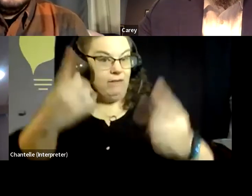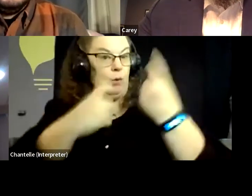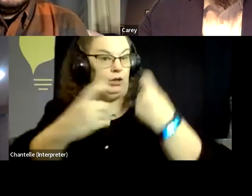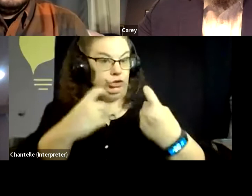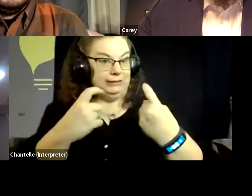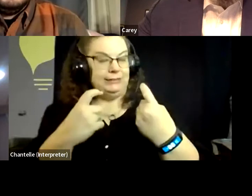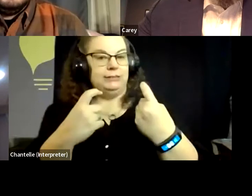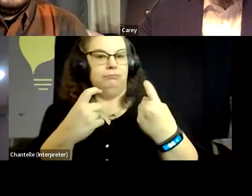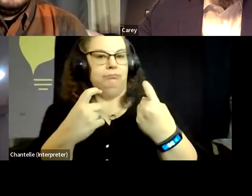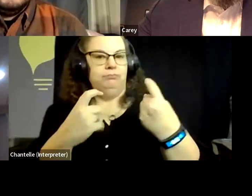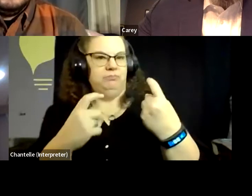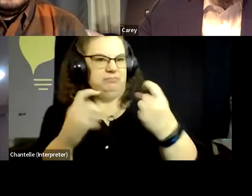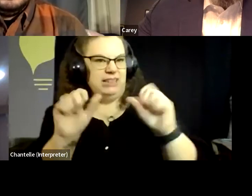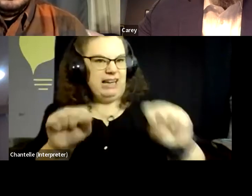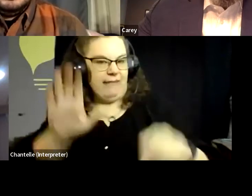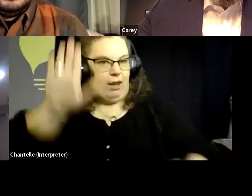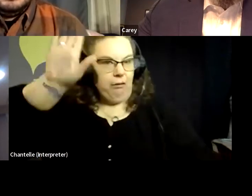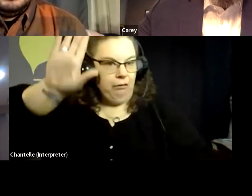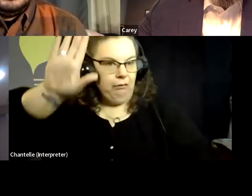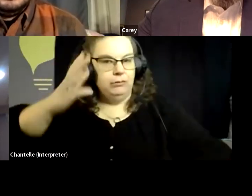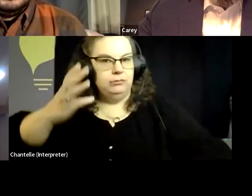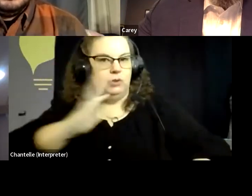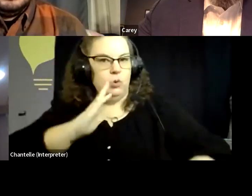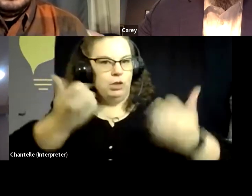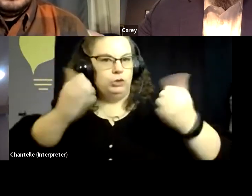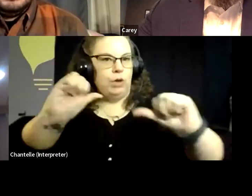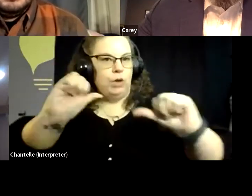can -- I believe they can raise their hand, Magan, and we'll try to get them or go to the